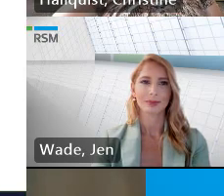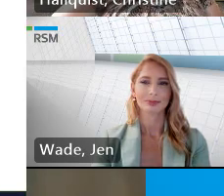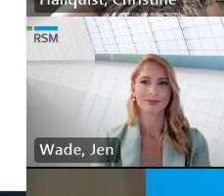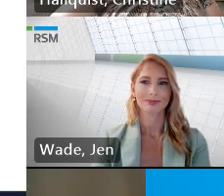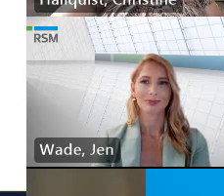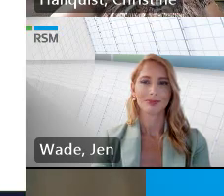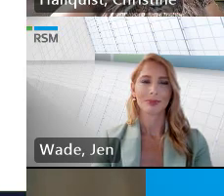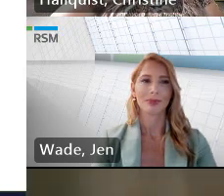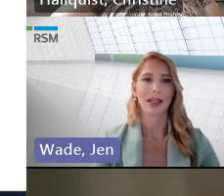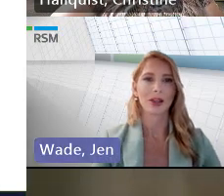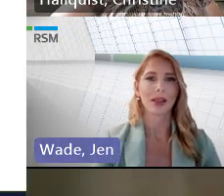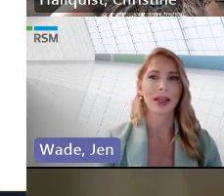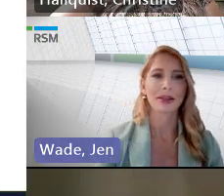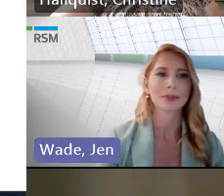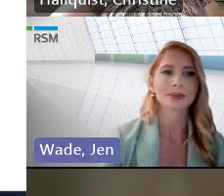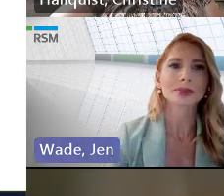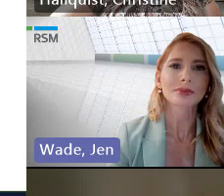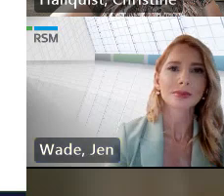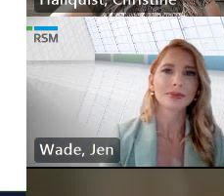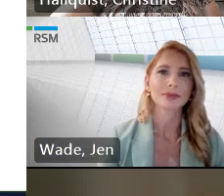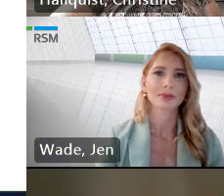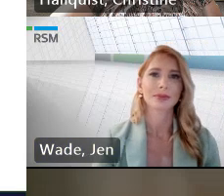Thank you. Thank you, Kay.